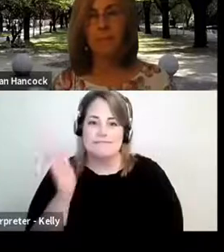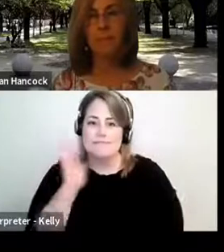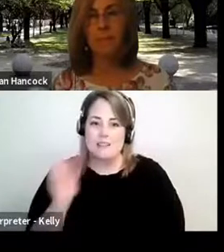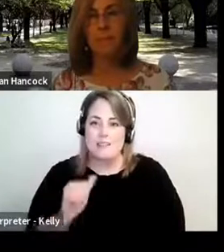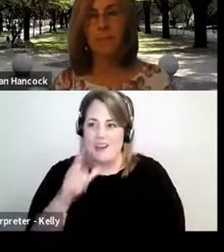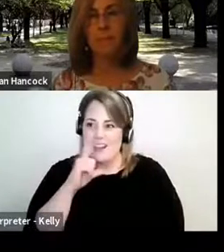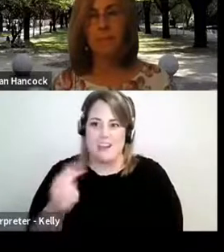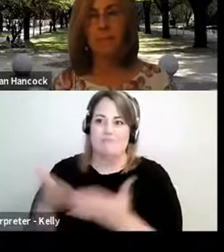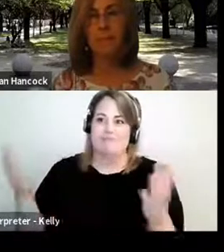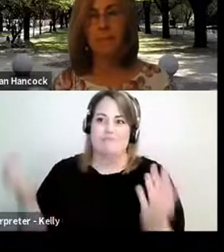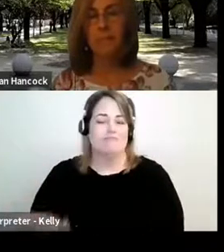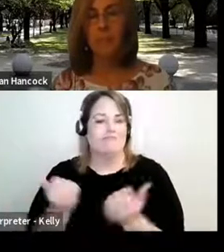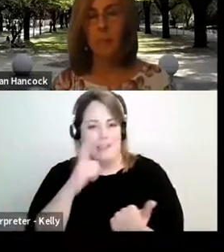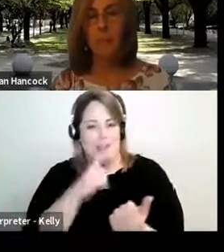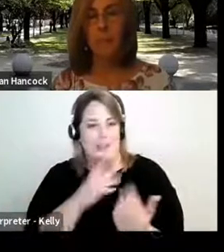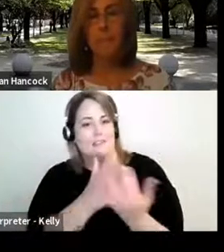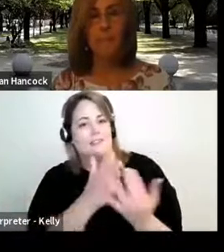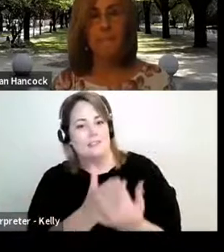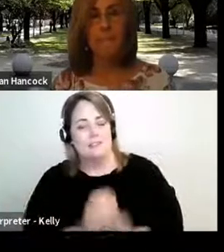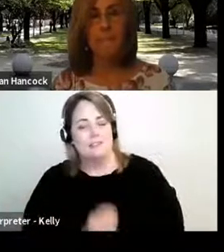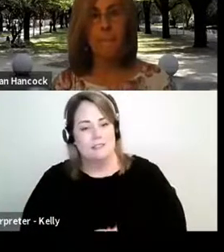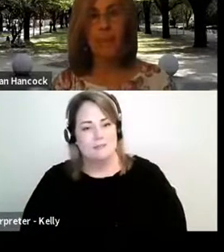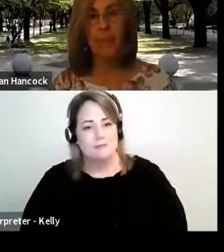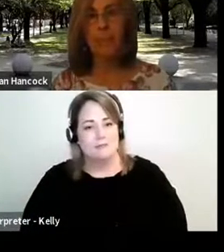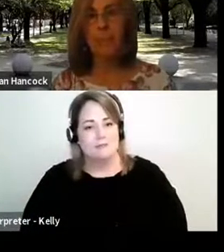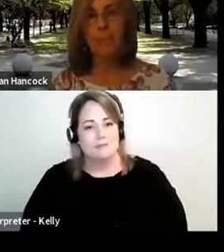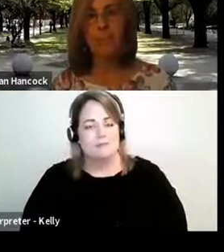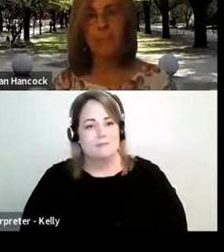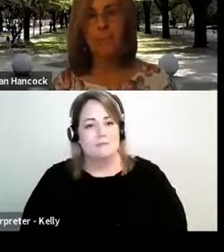of an issue. So we will have students who will come to multiple different semesters,